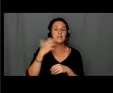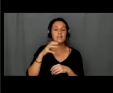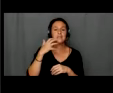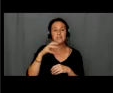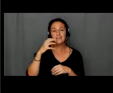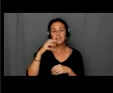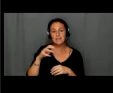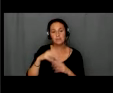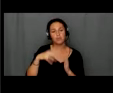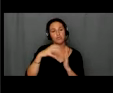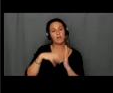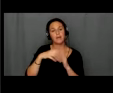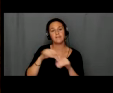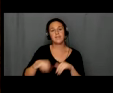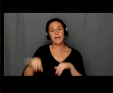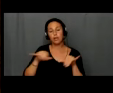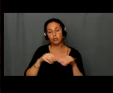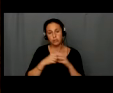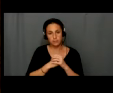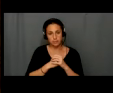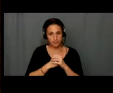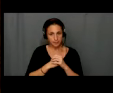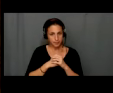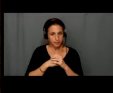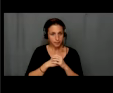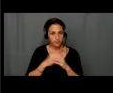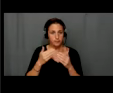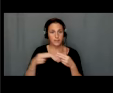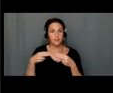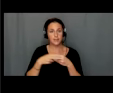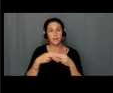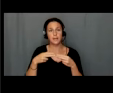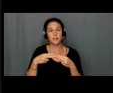next slide and turn it back over to Nat.